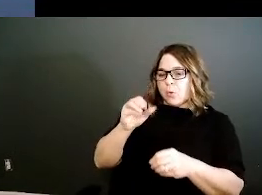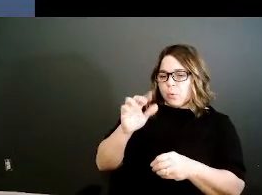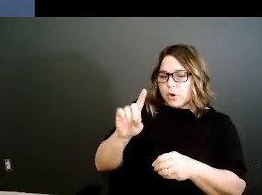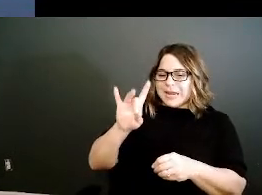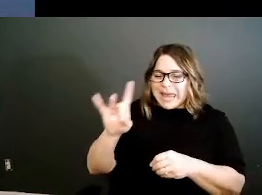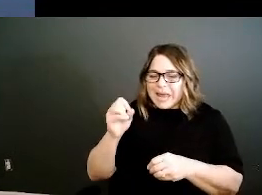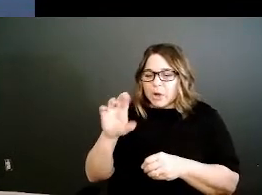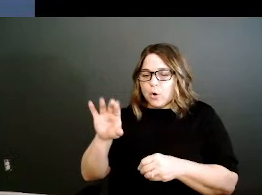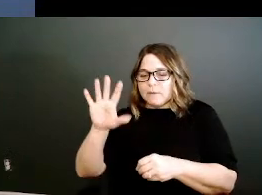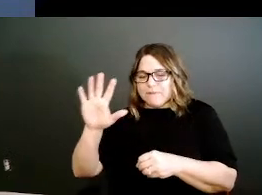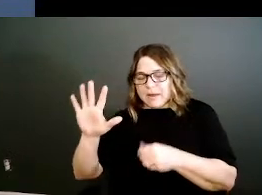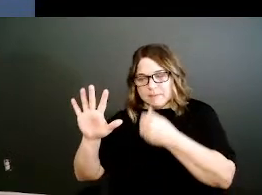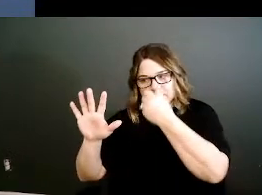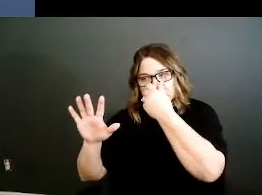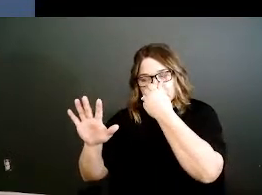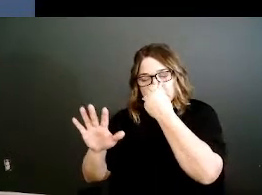THAT WILL BRING US TO THE NEXT GROUP OF SPEAKERS, WHICH I'LL READ OFF AND THEN RETURN BACK.